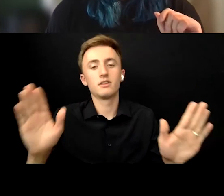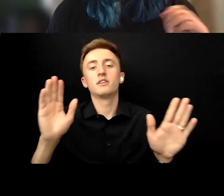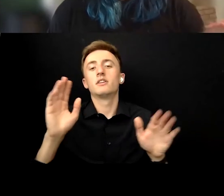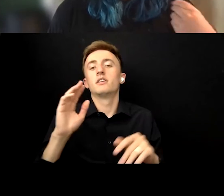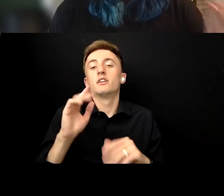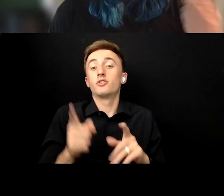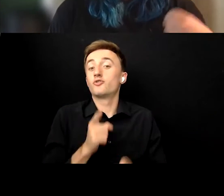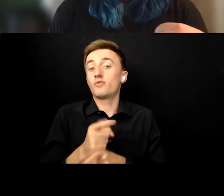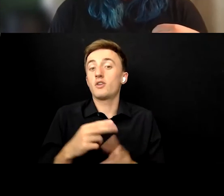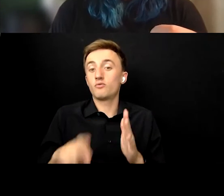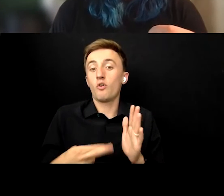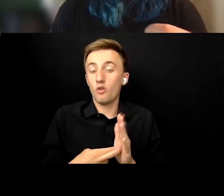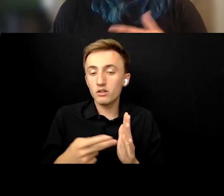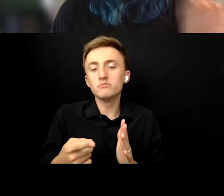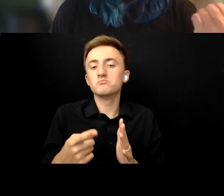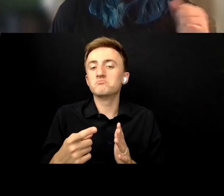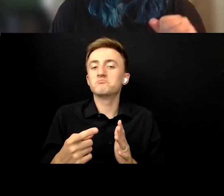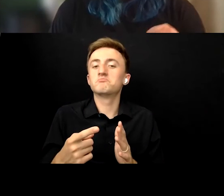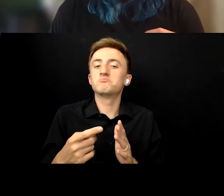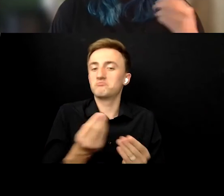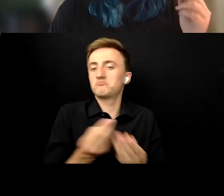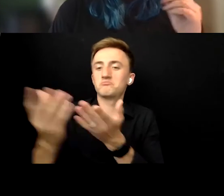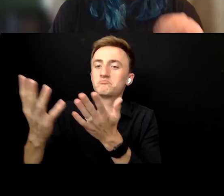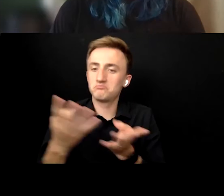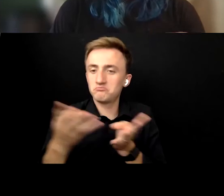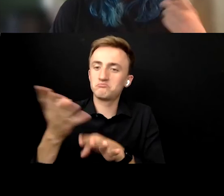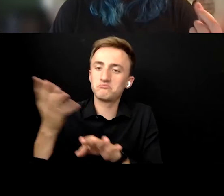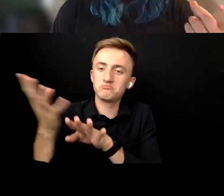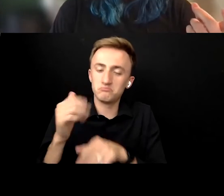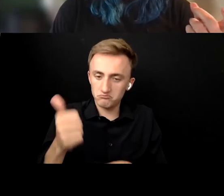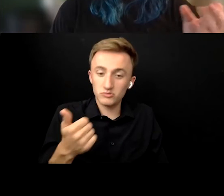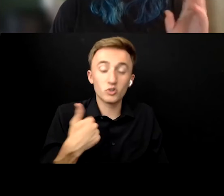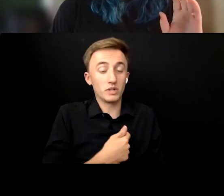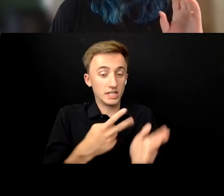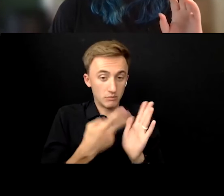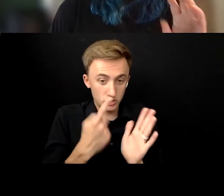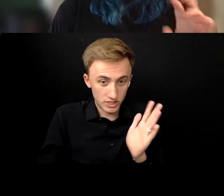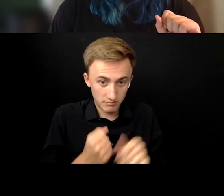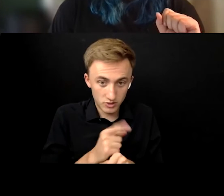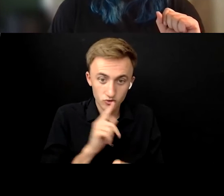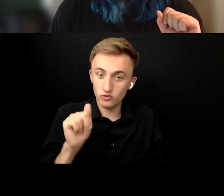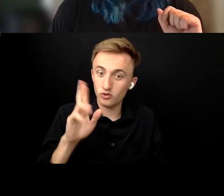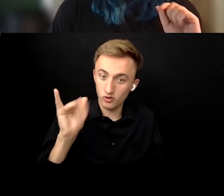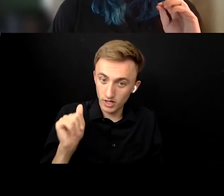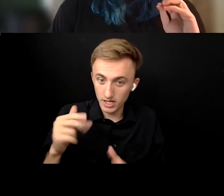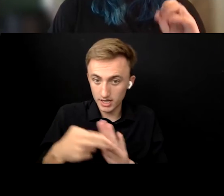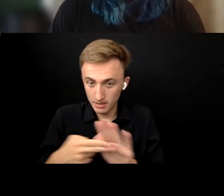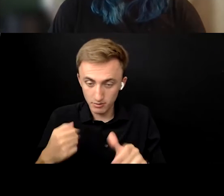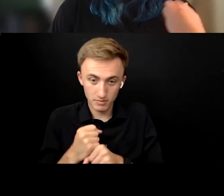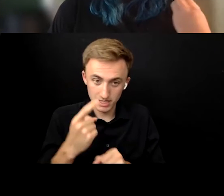is being communicated. Perfect. Double check the aria label makes sense without having to